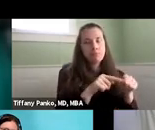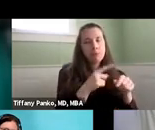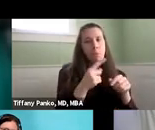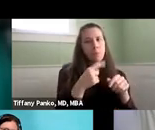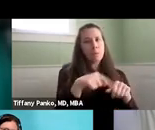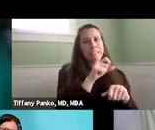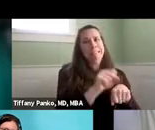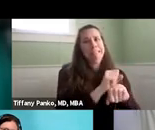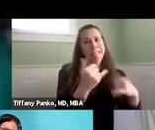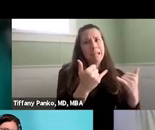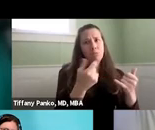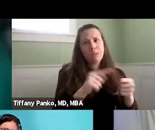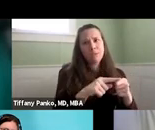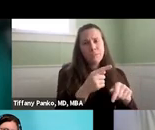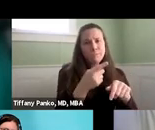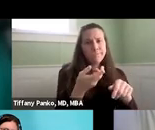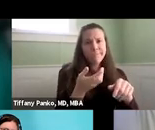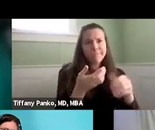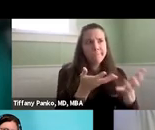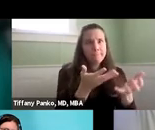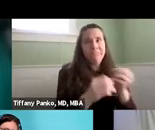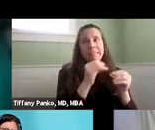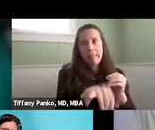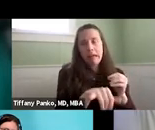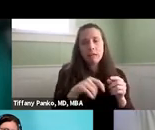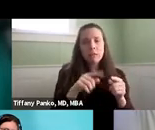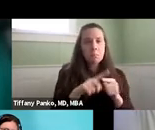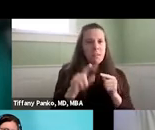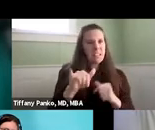are offered are not fully accessible. So I am currently part of a group that is working